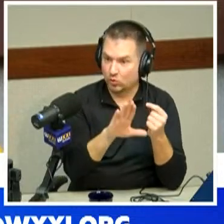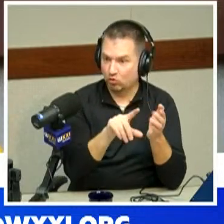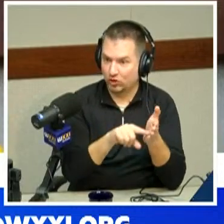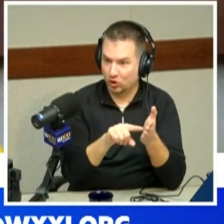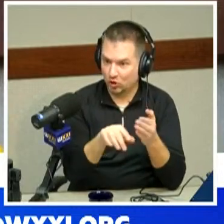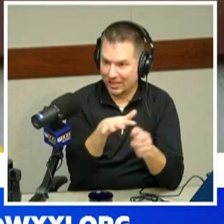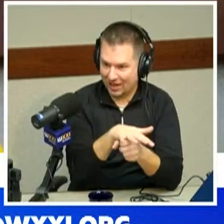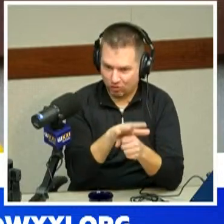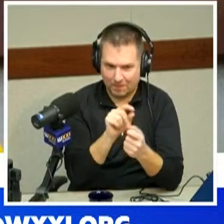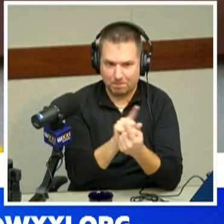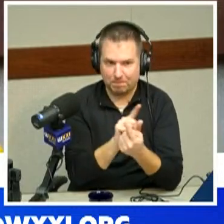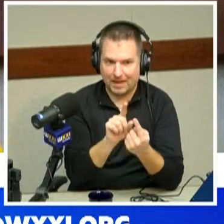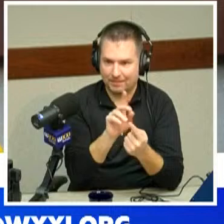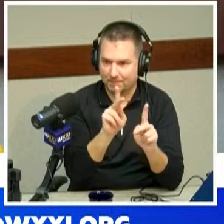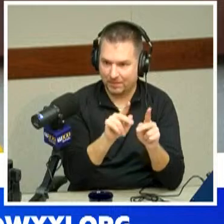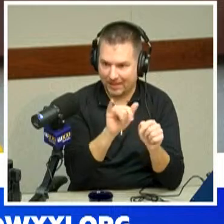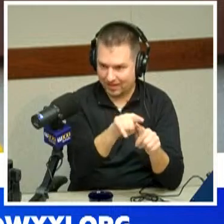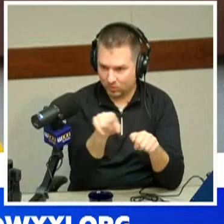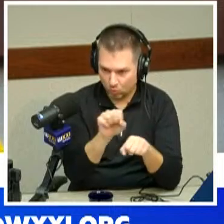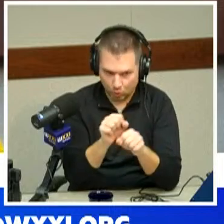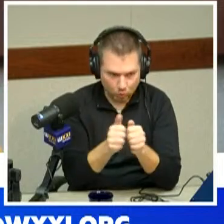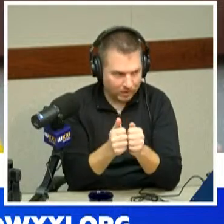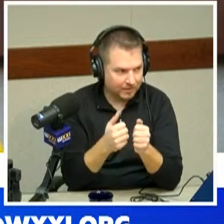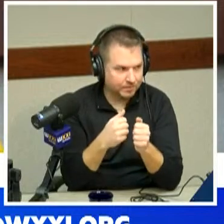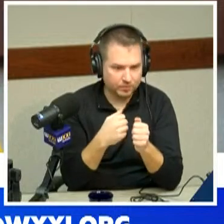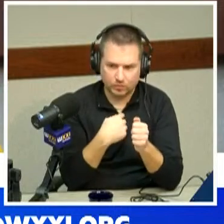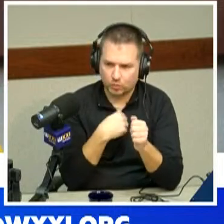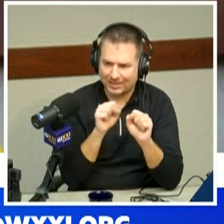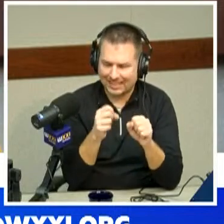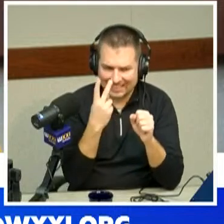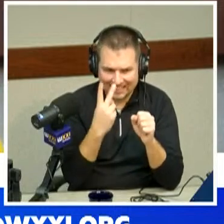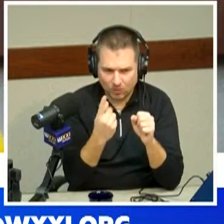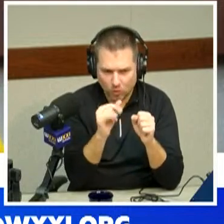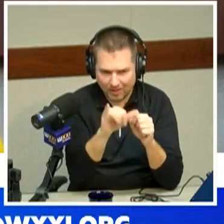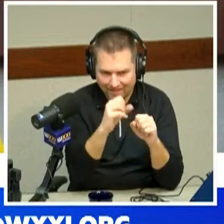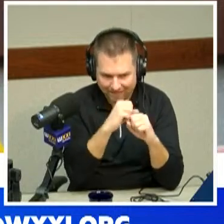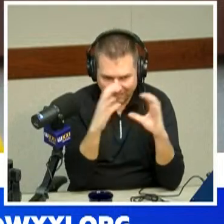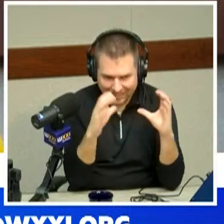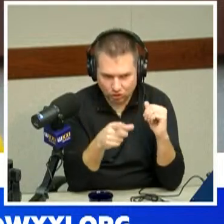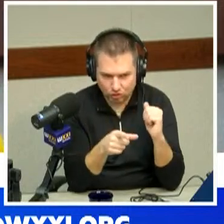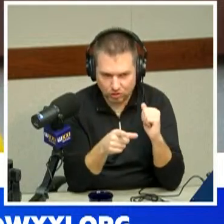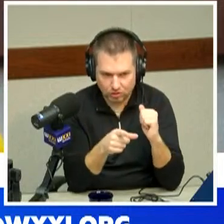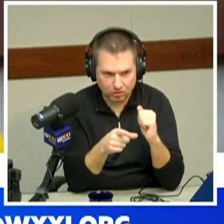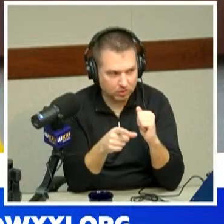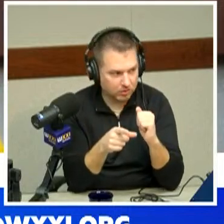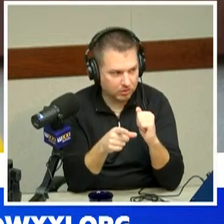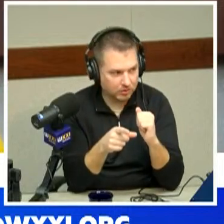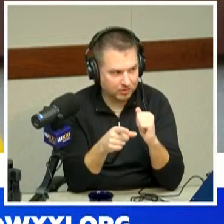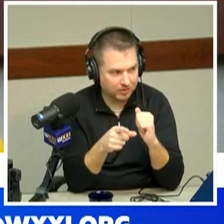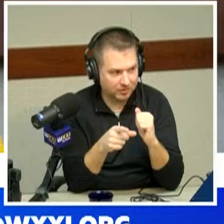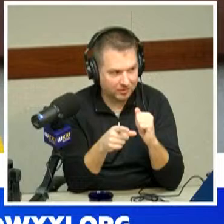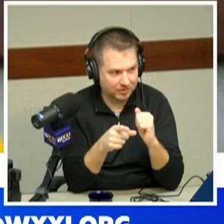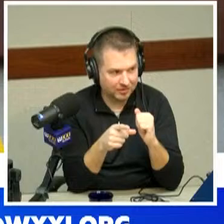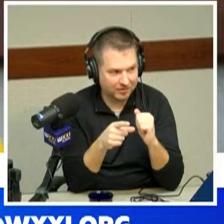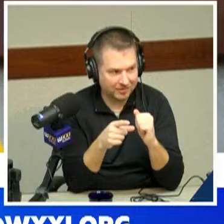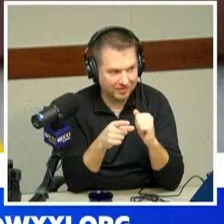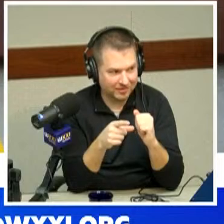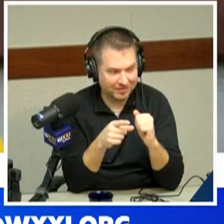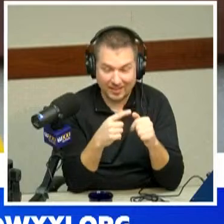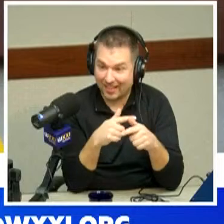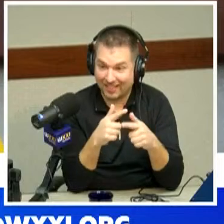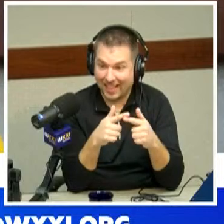she was working with and we were able to see what her vision was and then we didn't touch base again